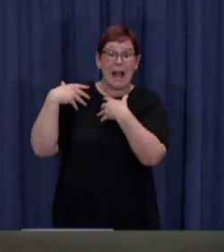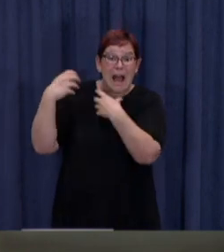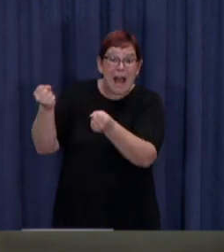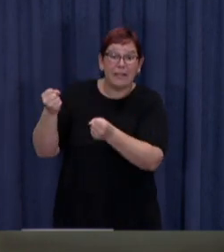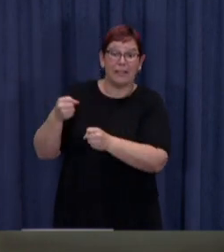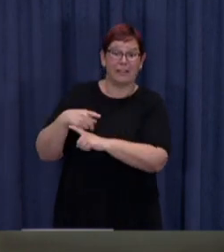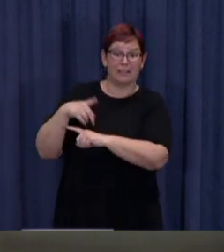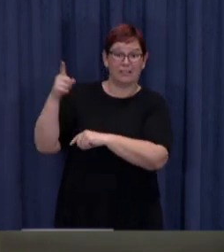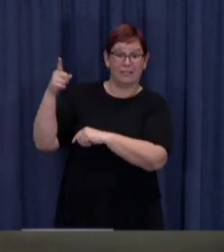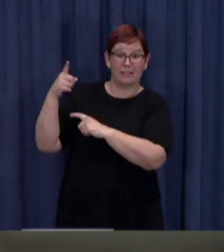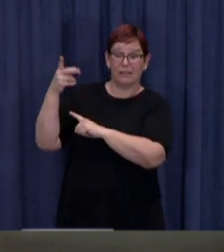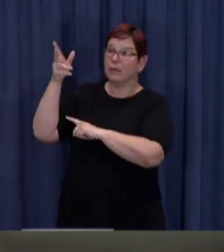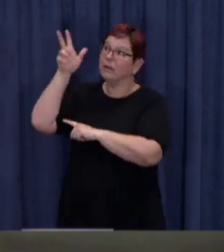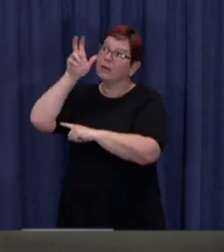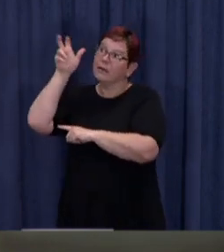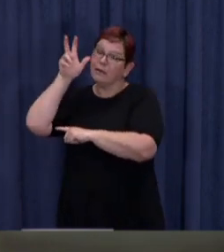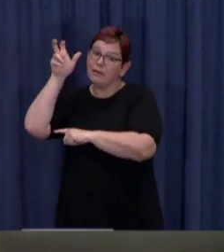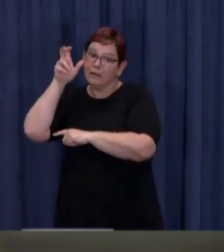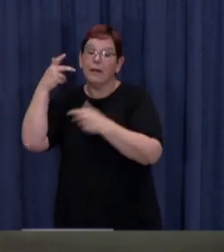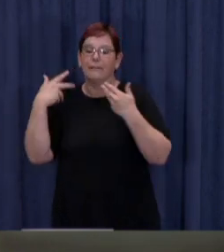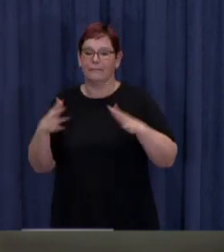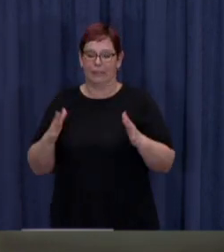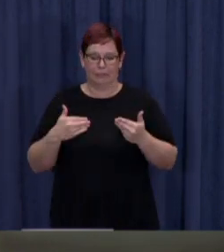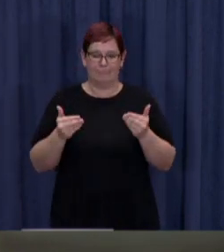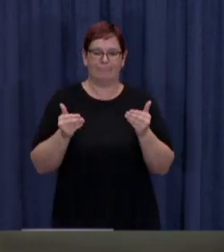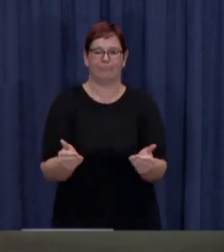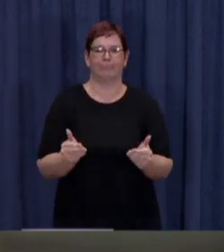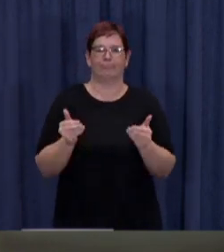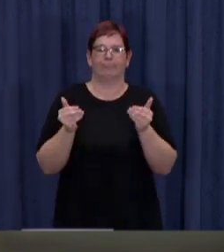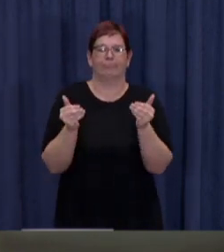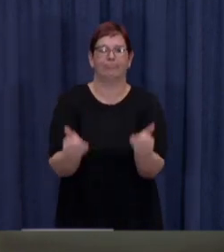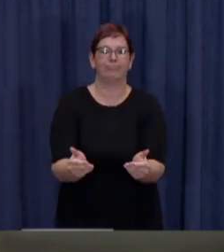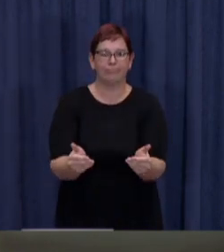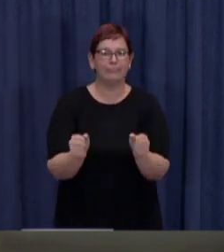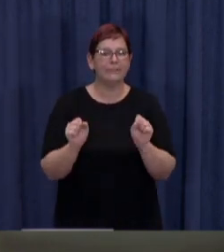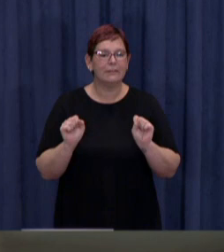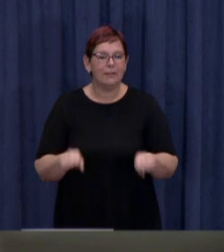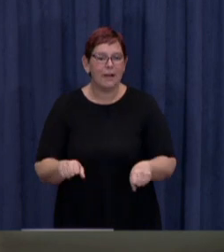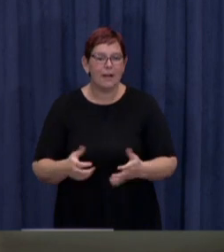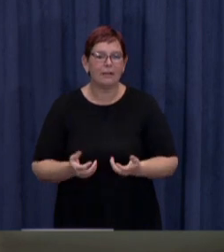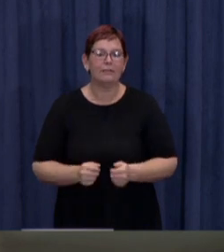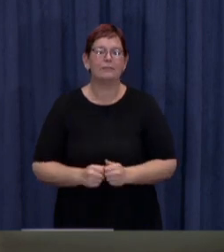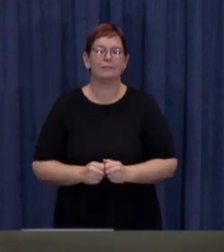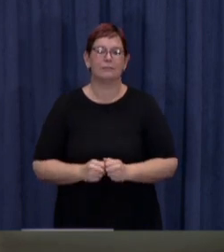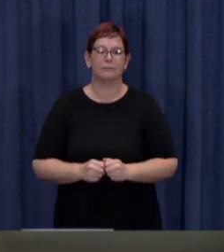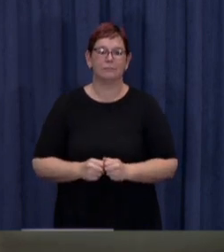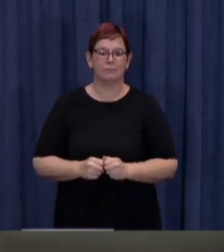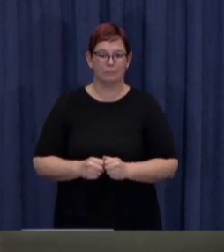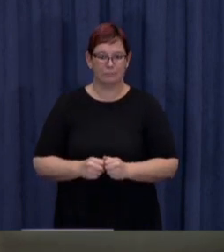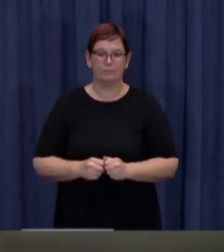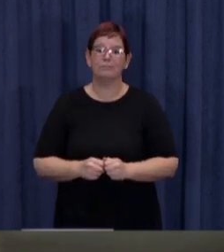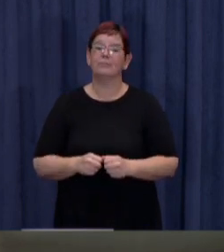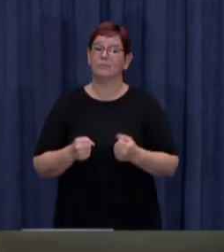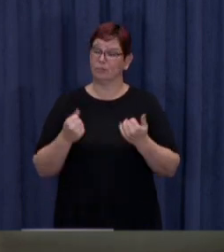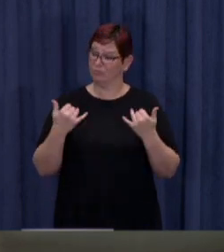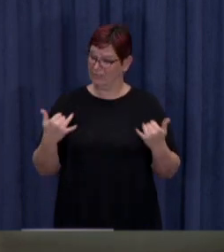approach recommended by them but accepted wholeheartedly by me was to put this measure in place now as a number of other cities across Canada